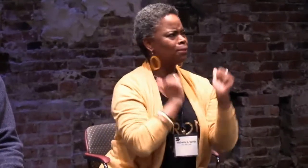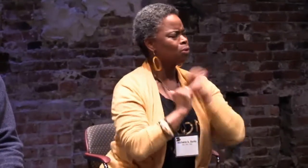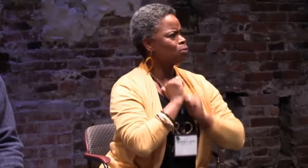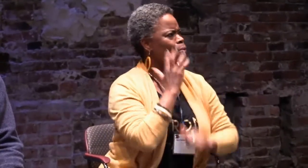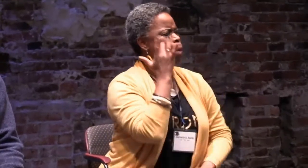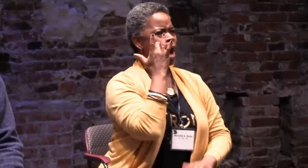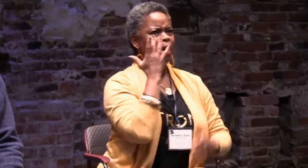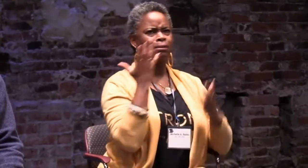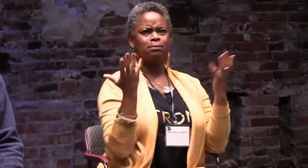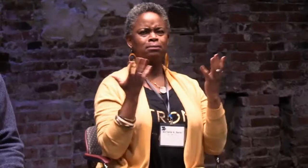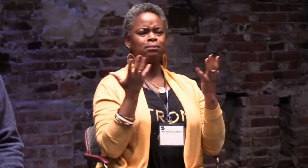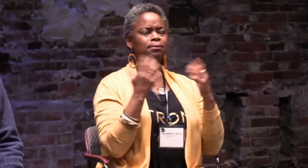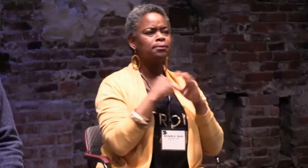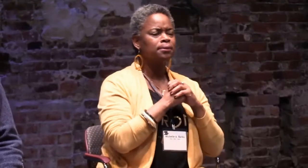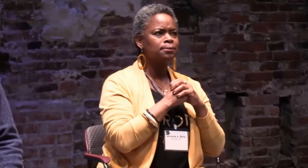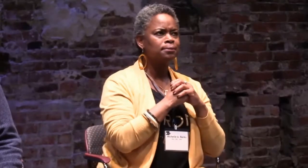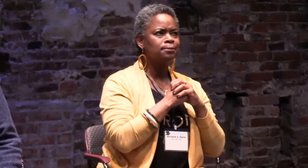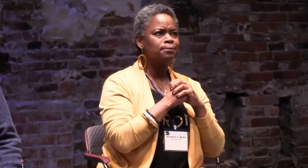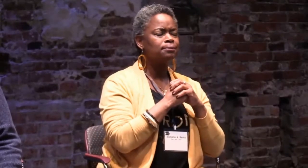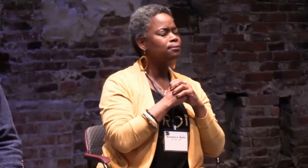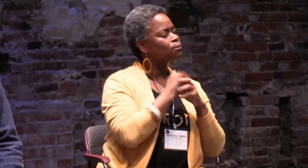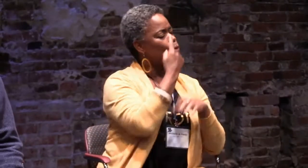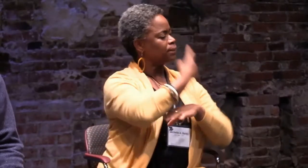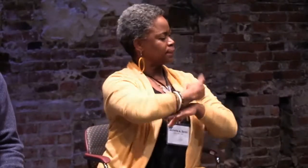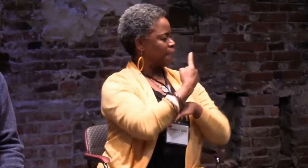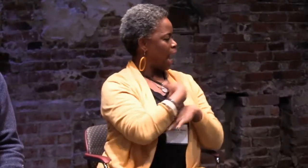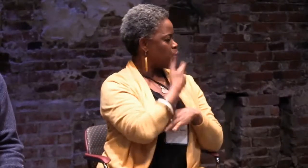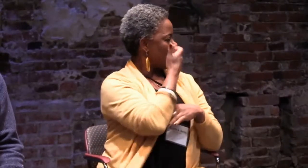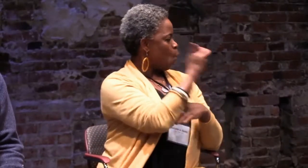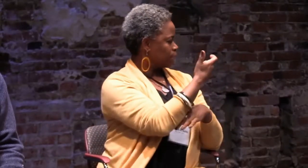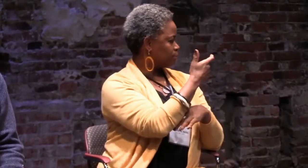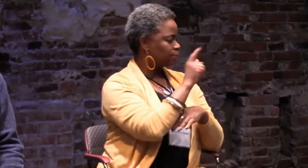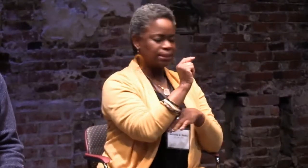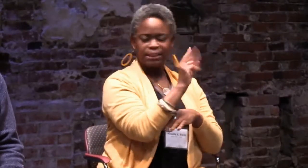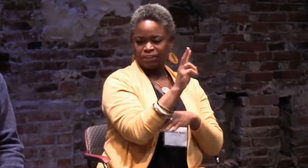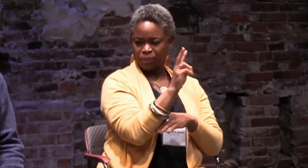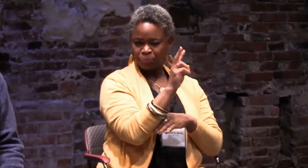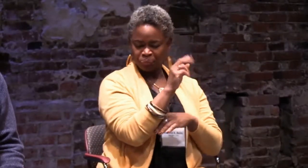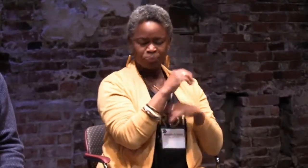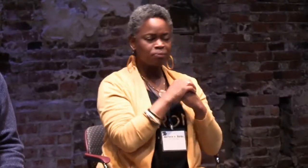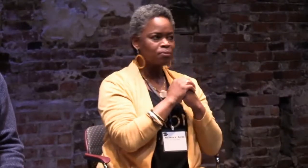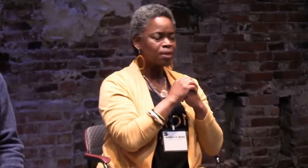[Additional Translator] Why am I here? How did I get to the place where I am in theater today?